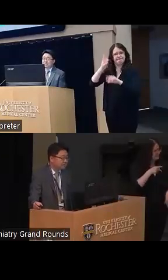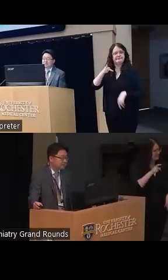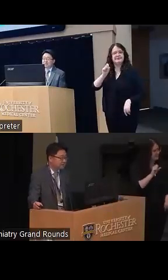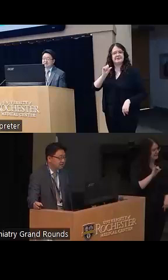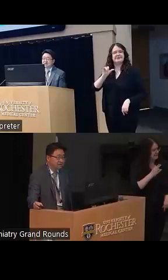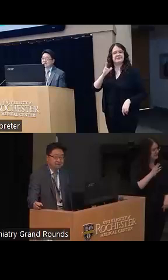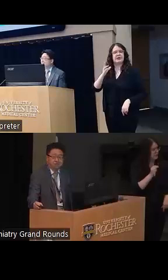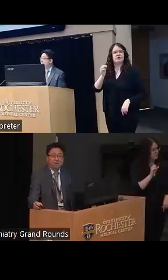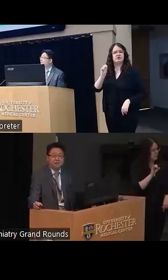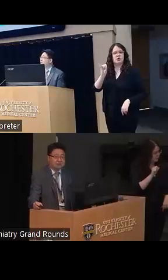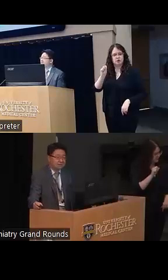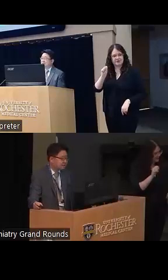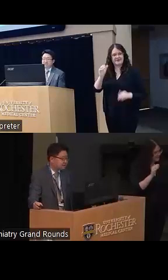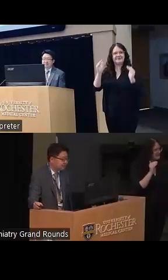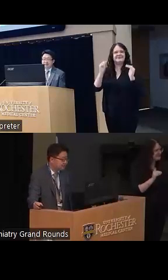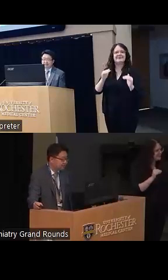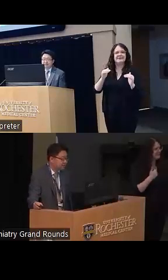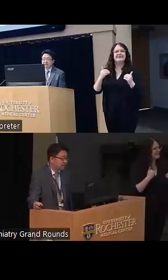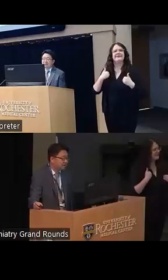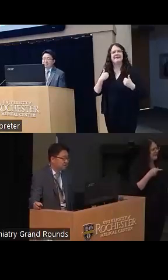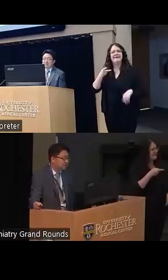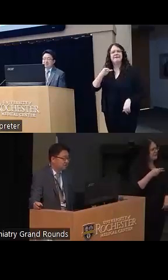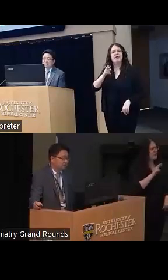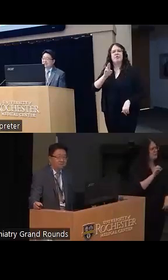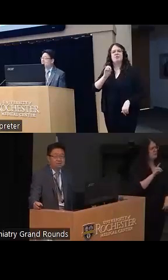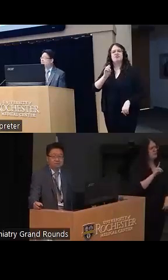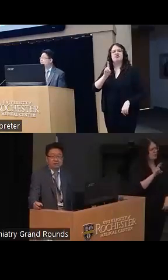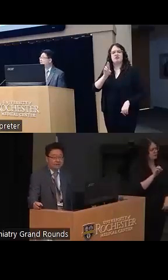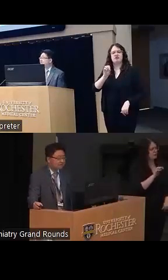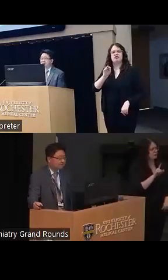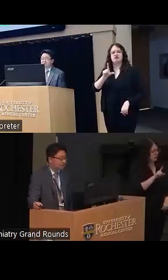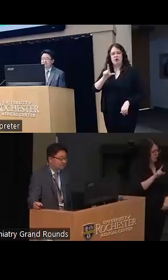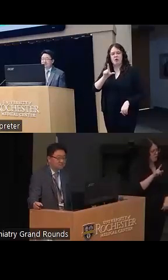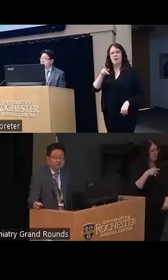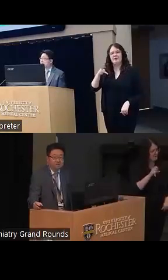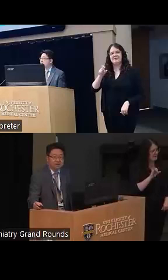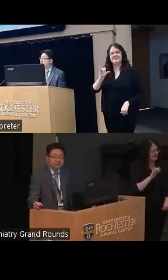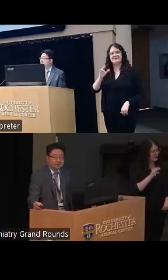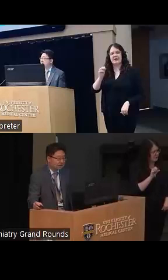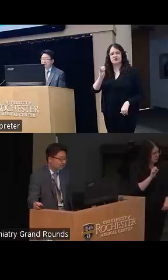psychosis study pronoun study that's about we've launched we will integrate addiction Psychiatry